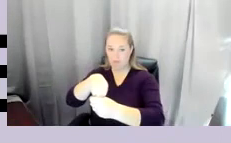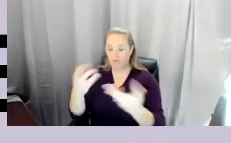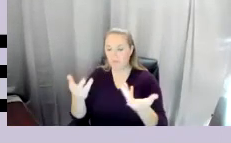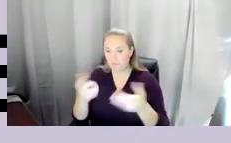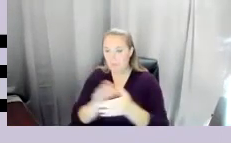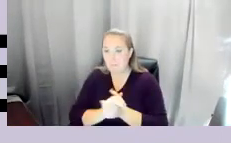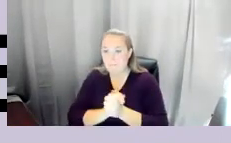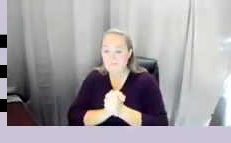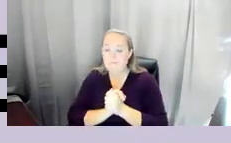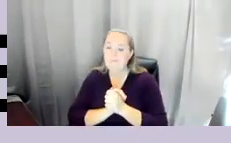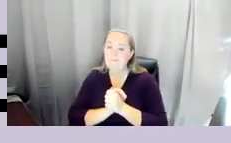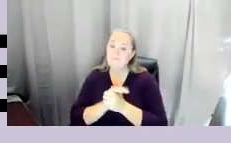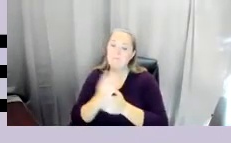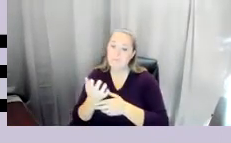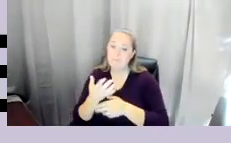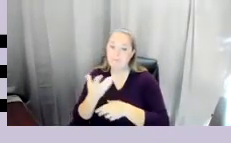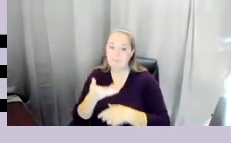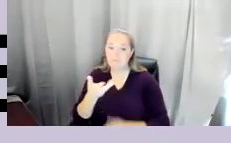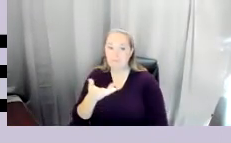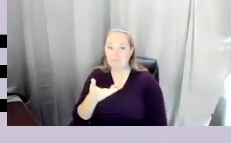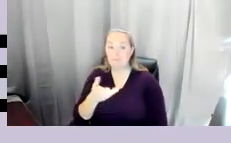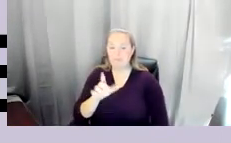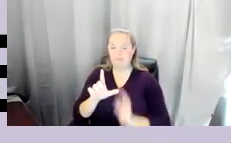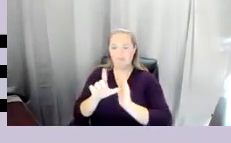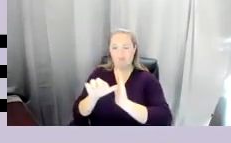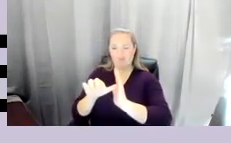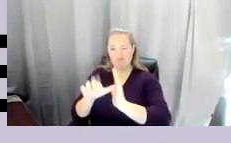UNDERSTAND COMMUNITY PRIORITIES